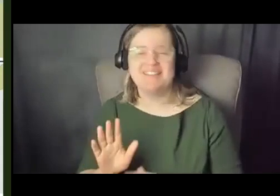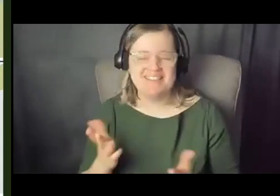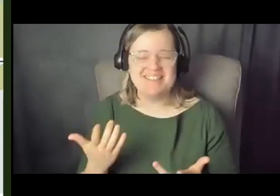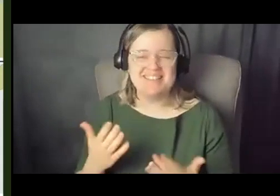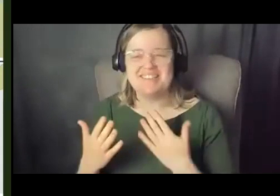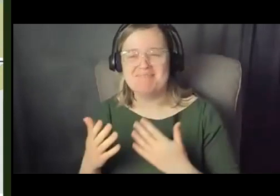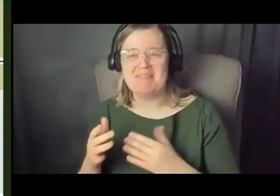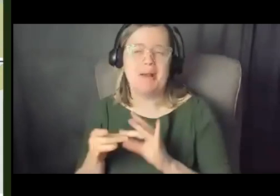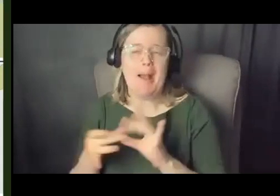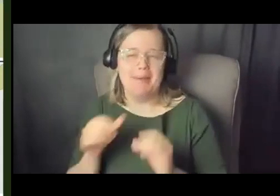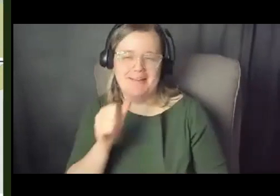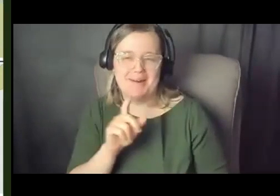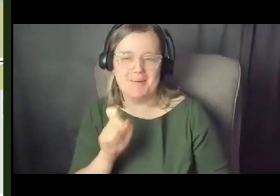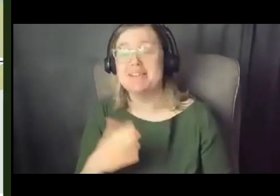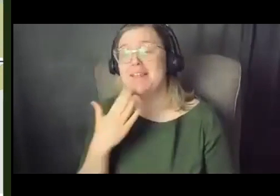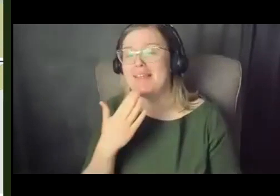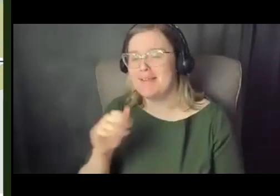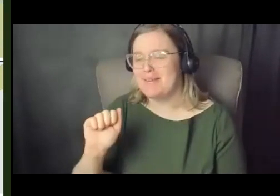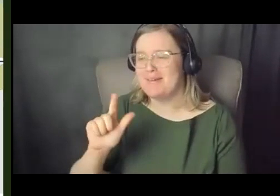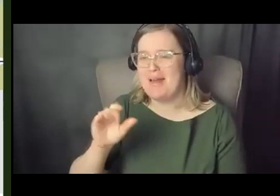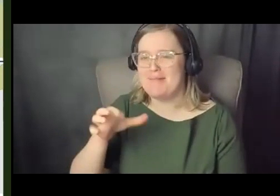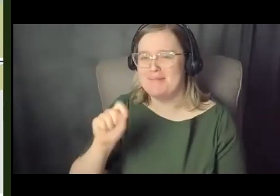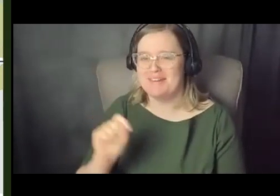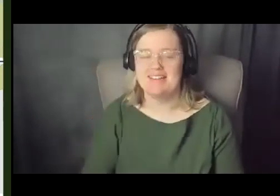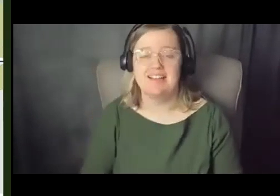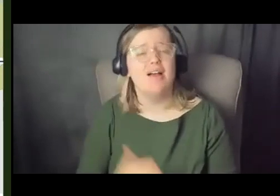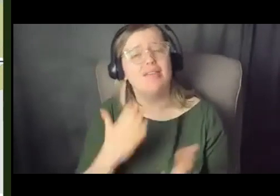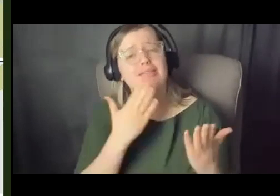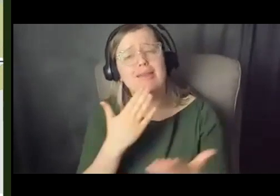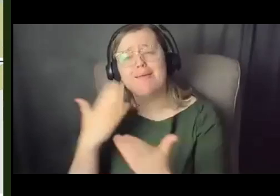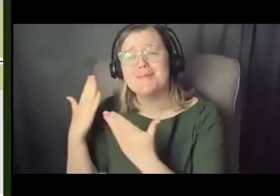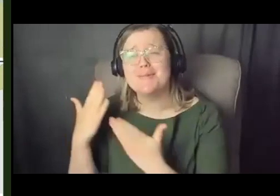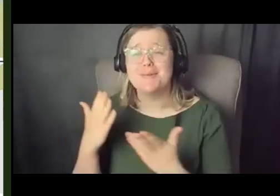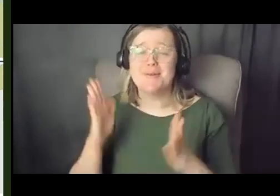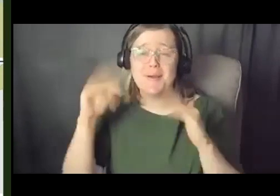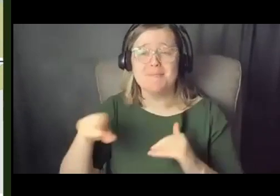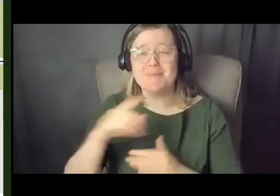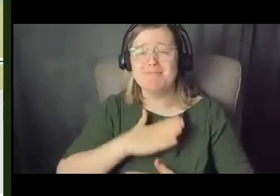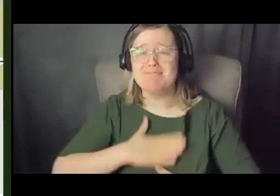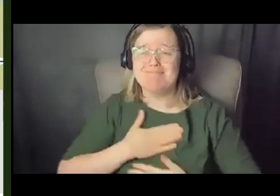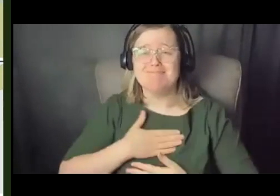So thank you, Albert. All right, everyone, thank you very much, I hope you have a wonderful rest of your day.